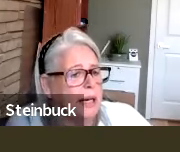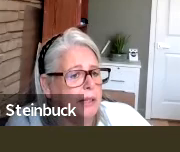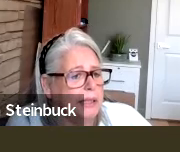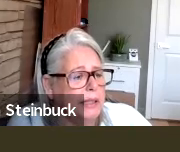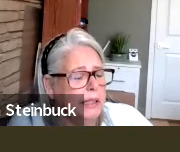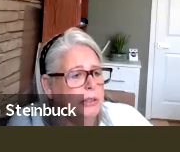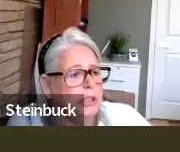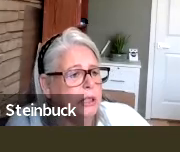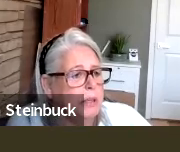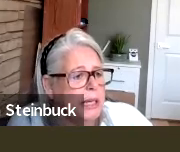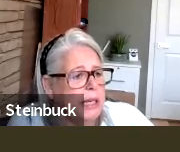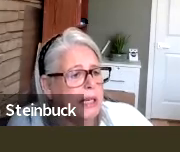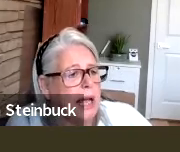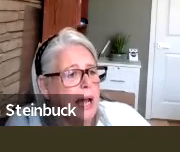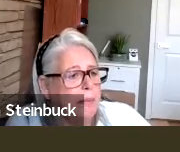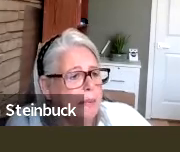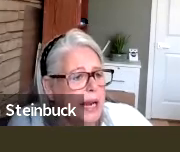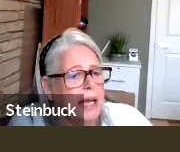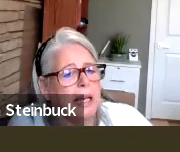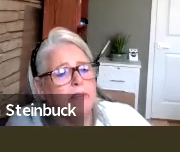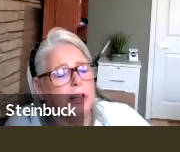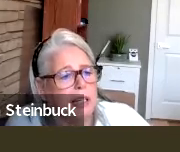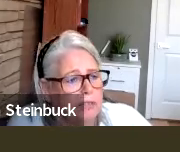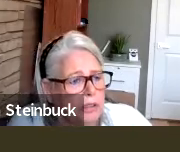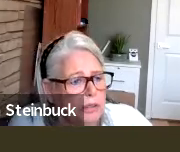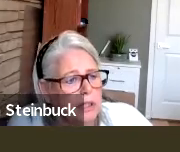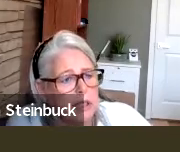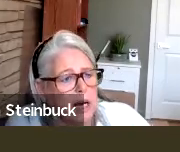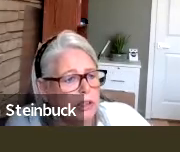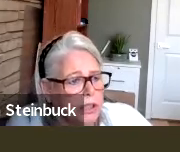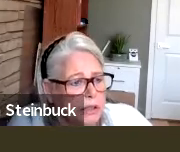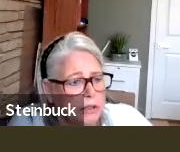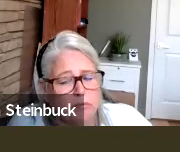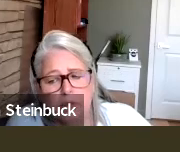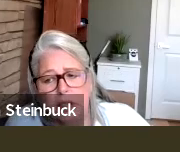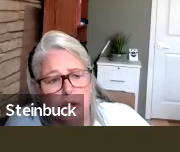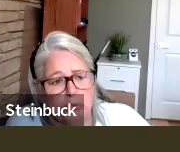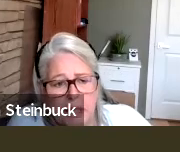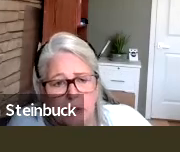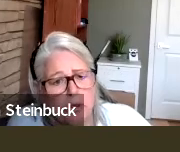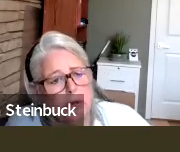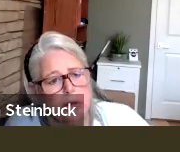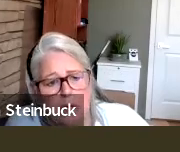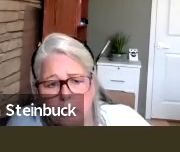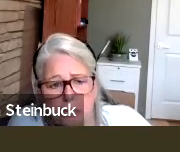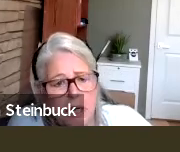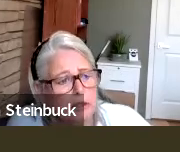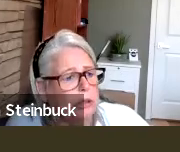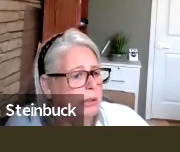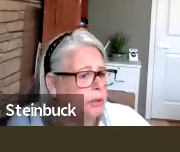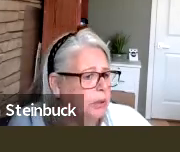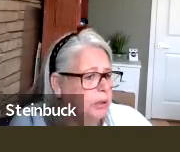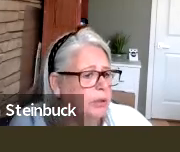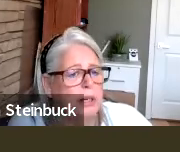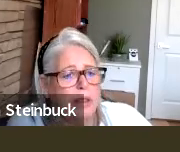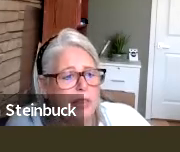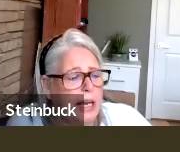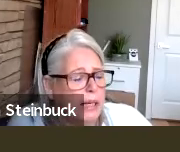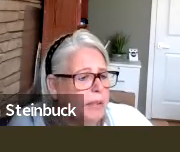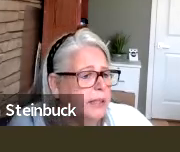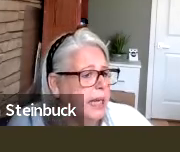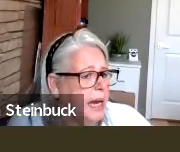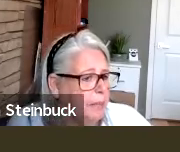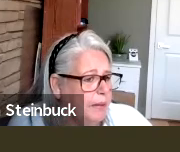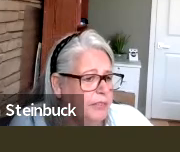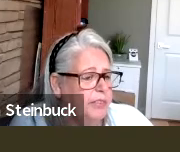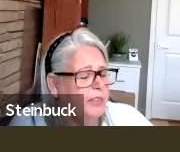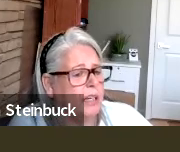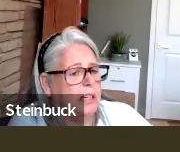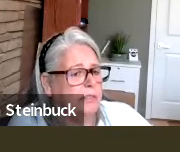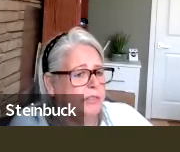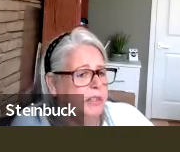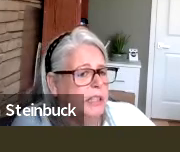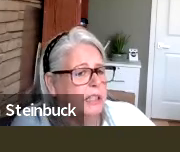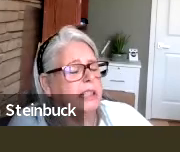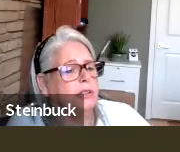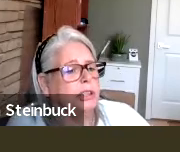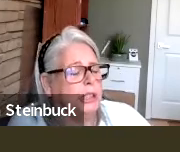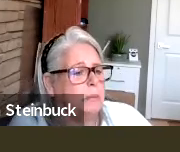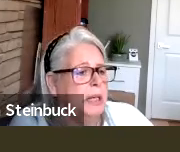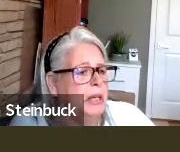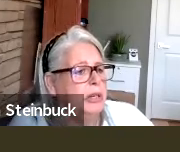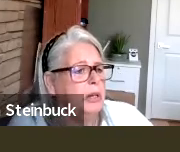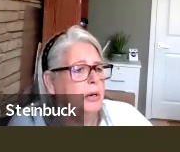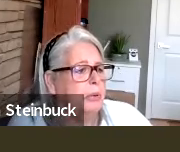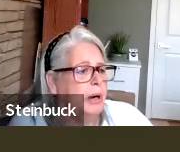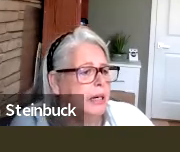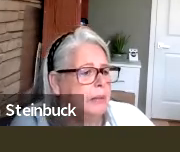Another thing -- when I say leadership is more than management, I am not talking about managers versus leaders.